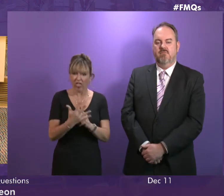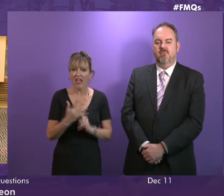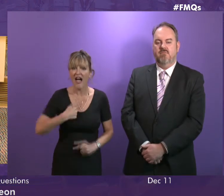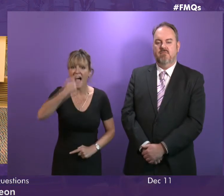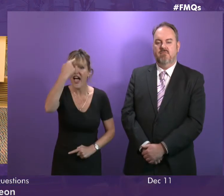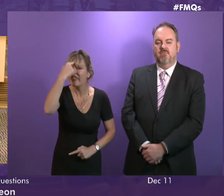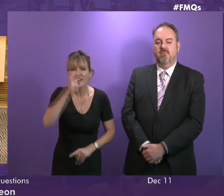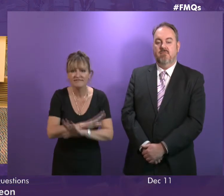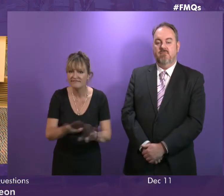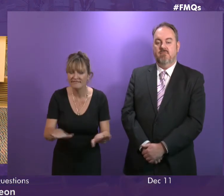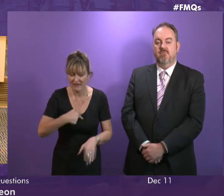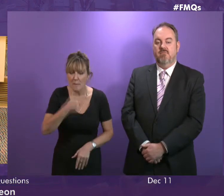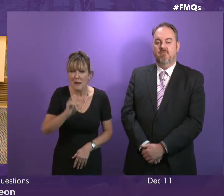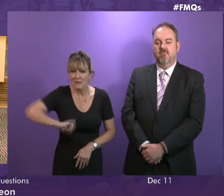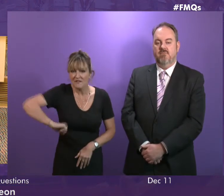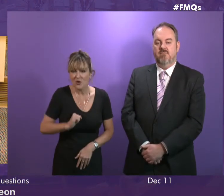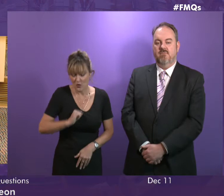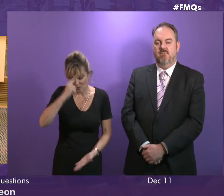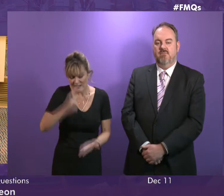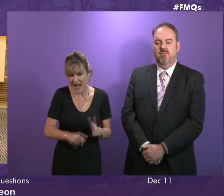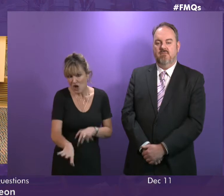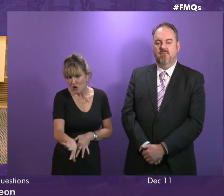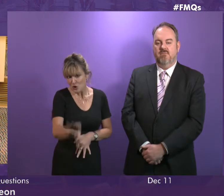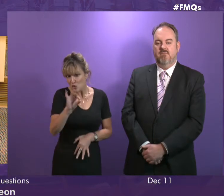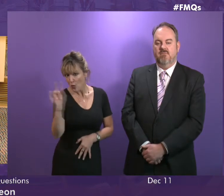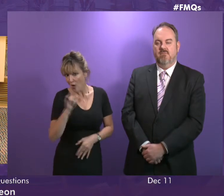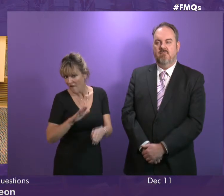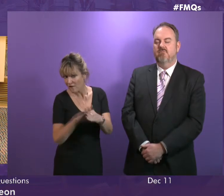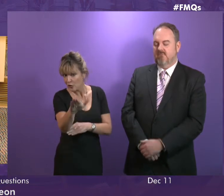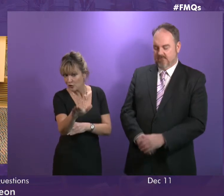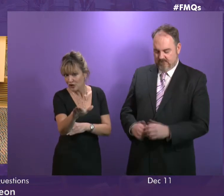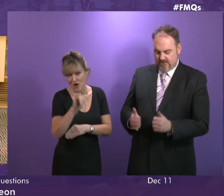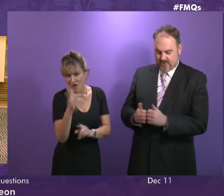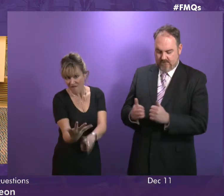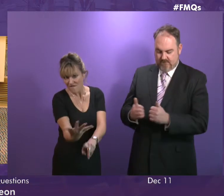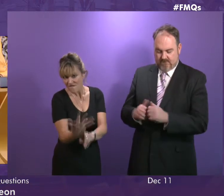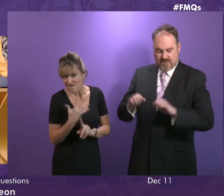it is for the people of Scotland to choose our future. The fact that the Tories do not